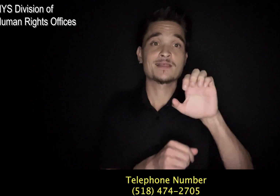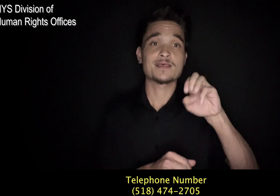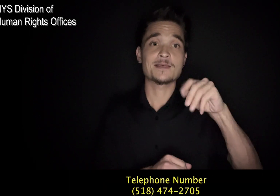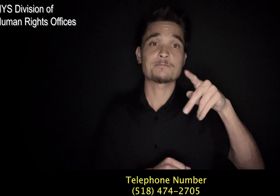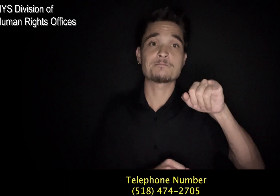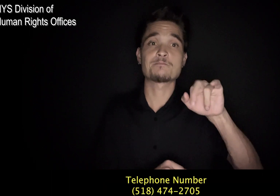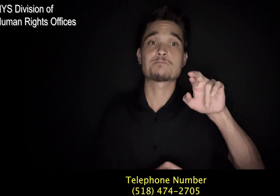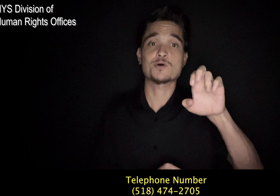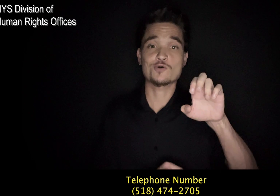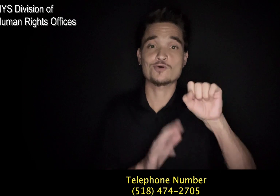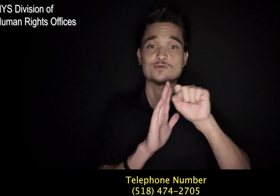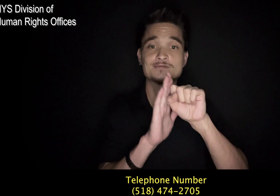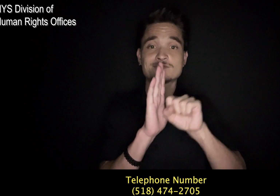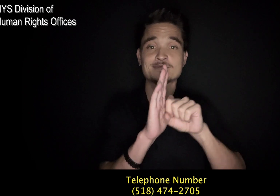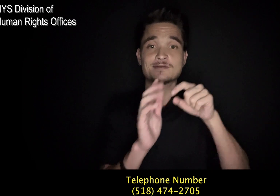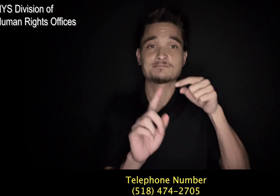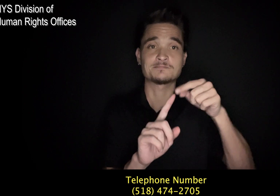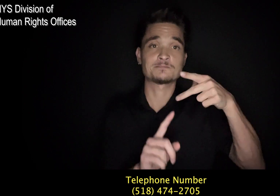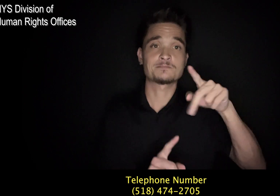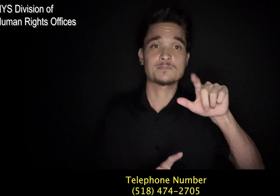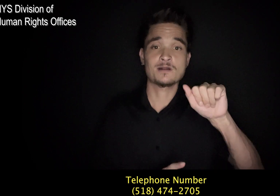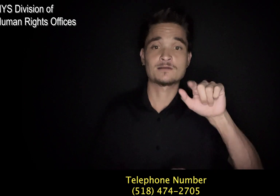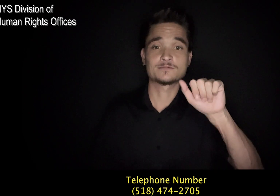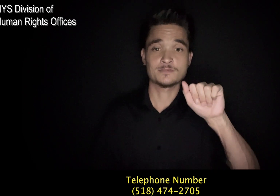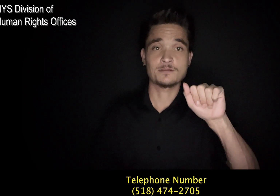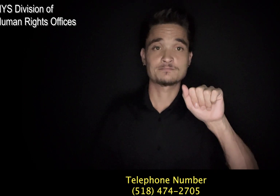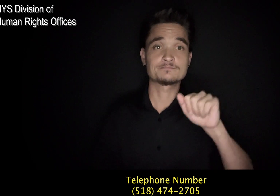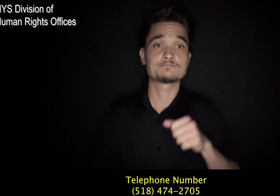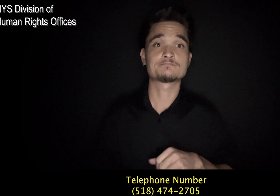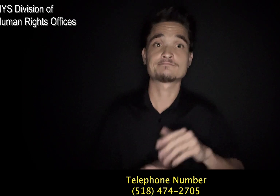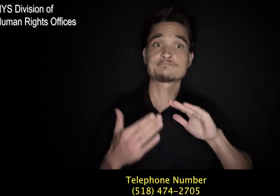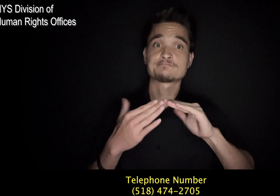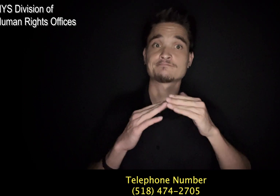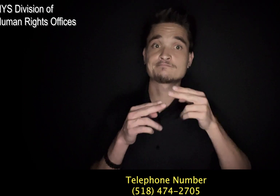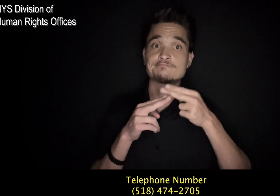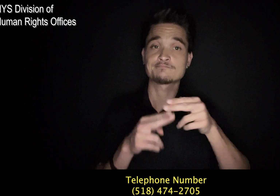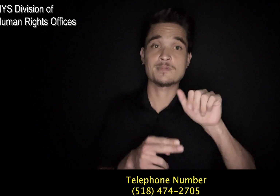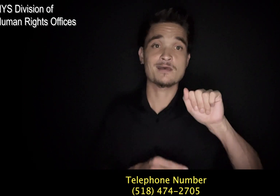Telephone Number (518) 474-2705